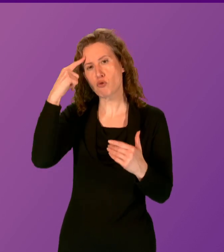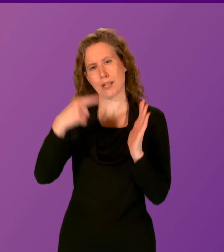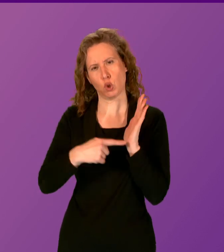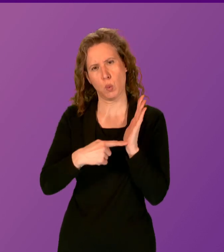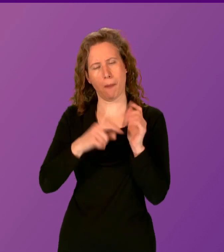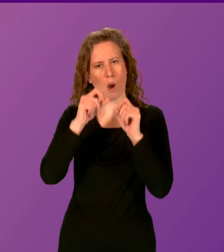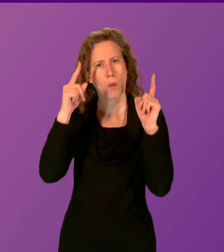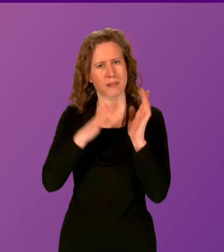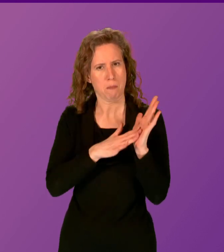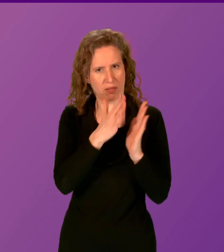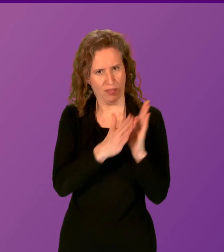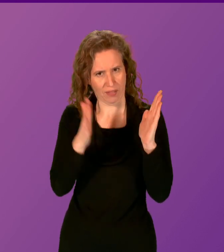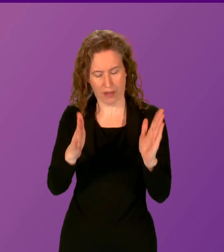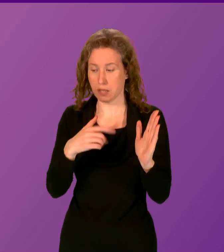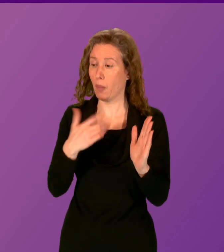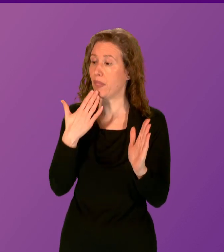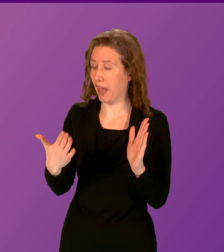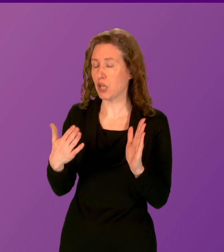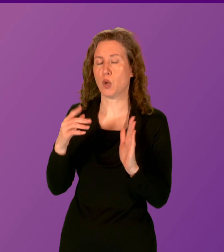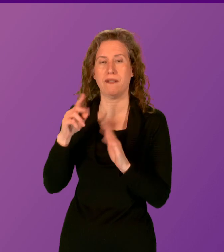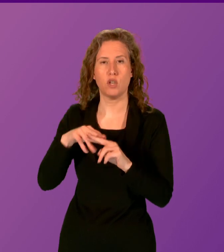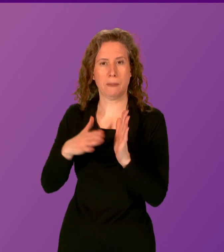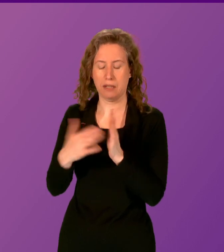I thank the First Minister for agreeing to join in the Brain Tumour Research “Wear